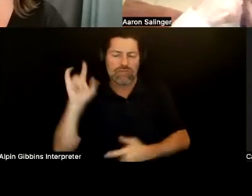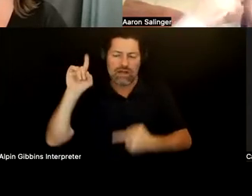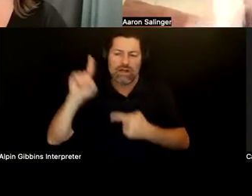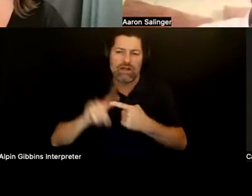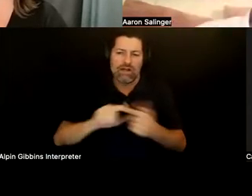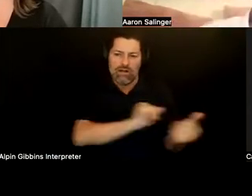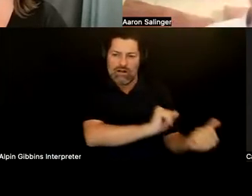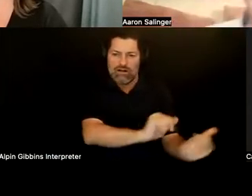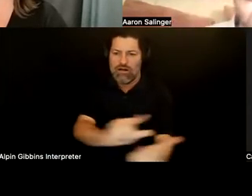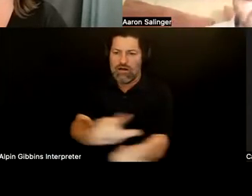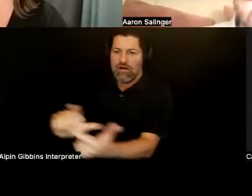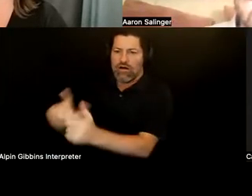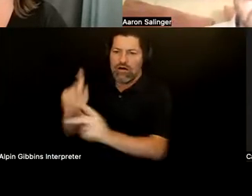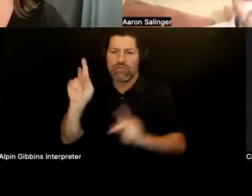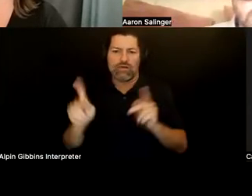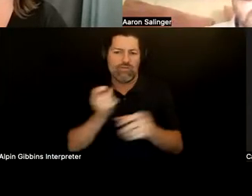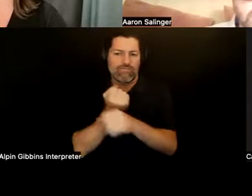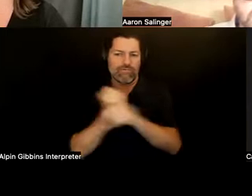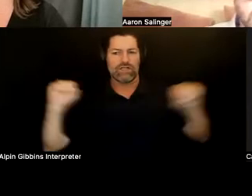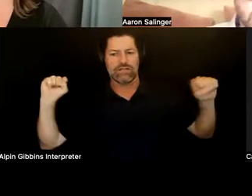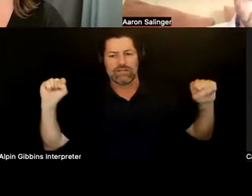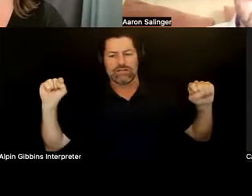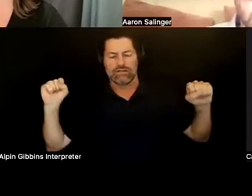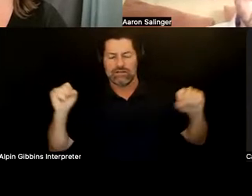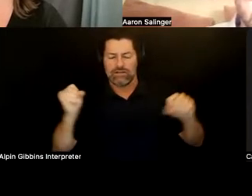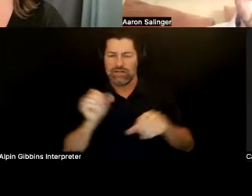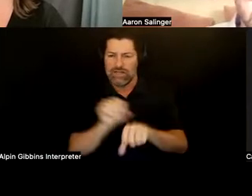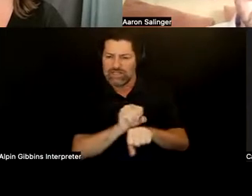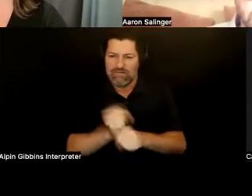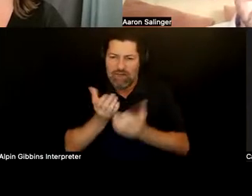is free from any kind of enslavement, and that could mean fiscal enslavement